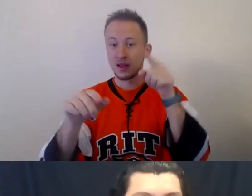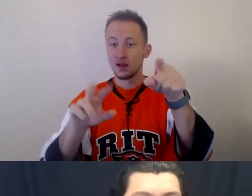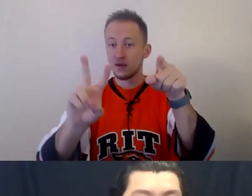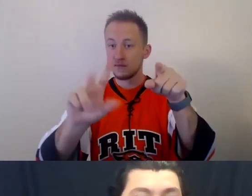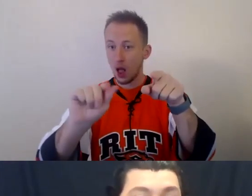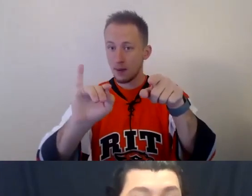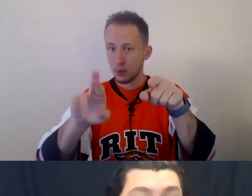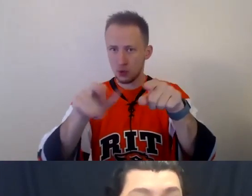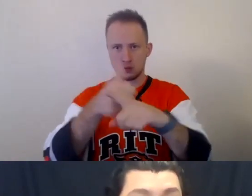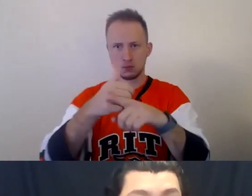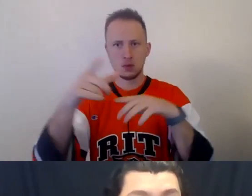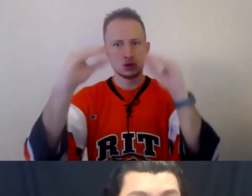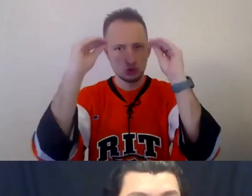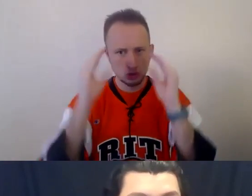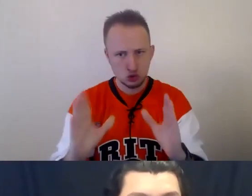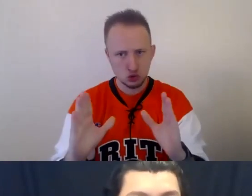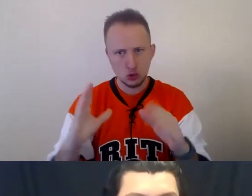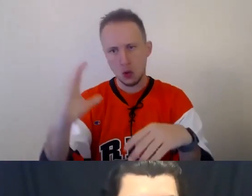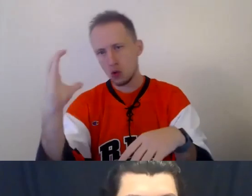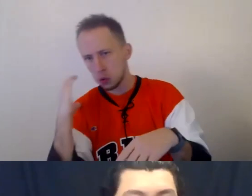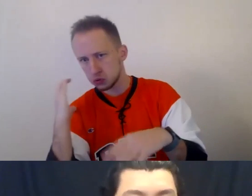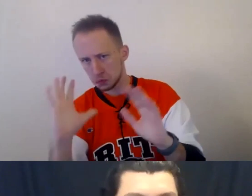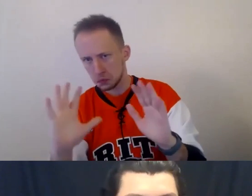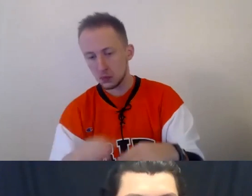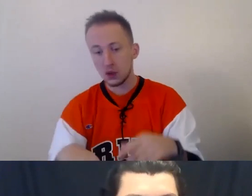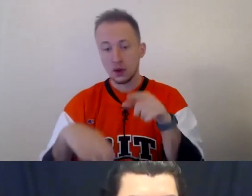Matt: So, Vladimir, you are the teacher or the coach.